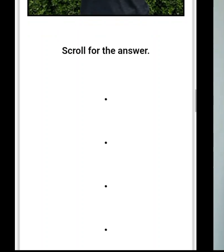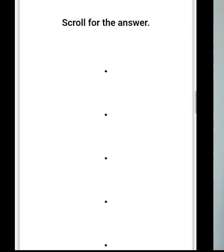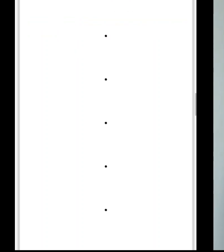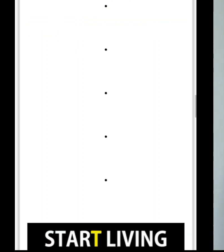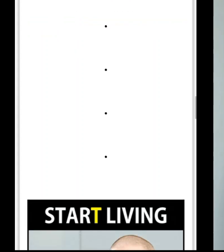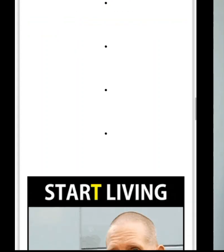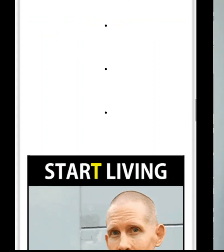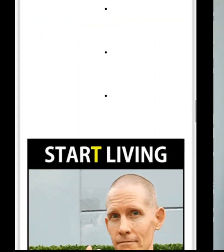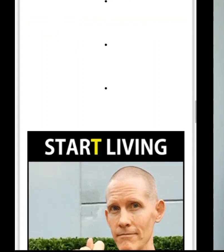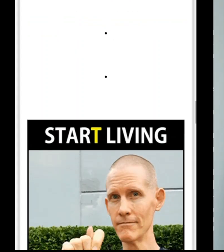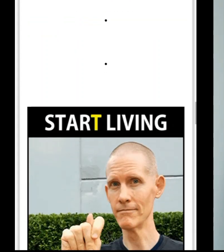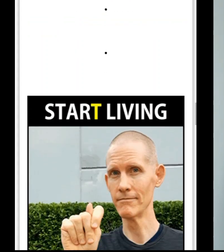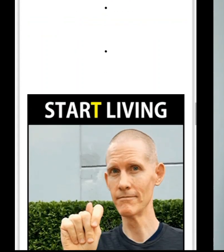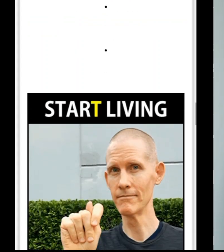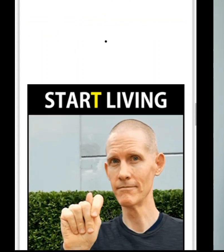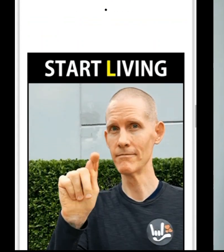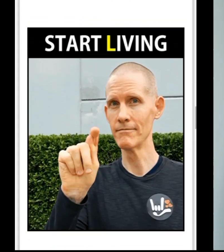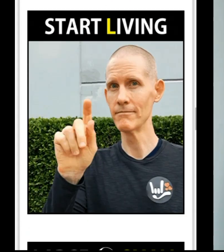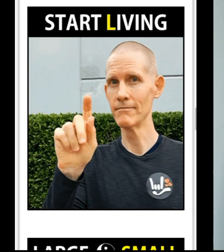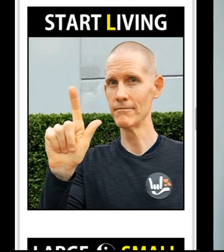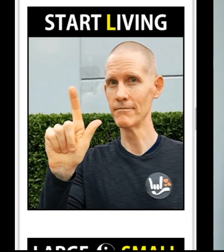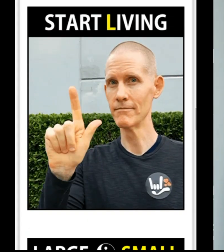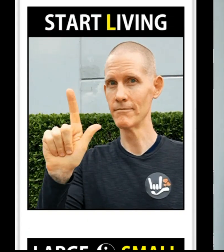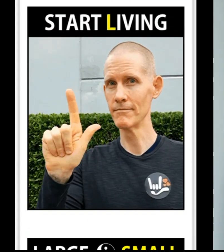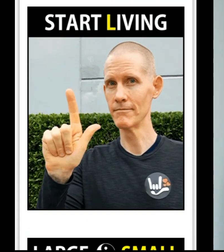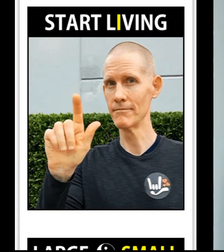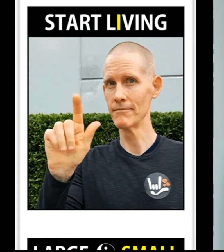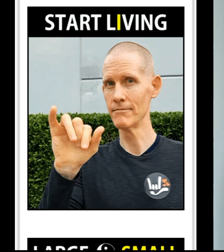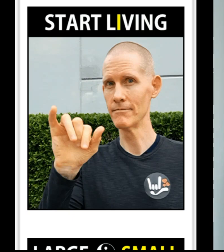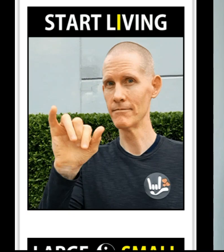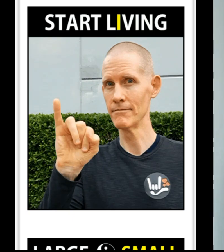scroll down, see the dots.. and this is what I was fingerspelling